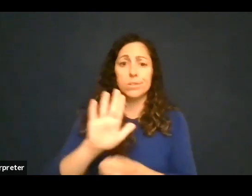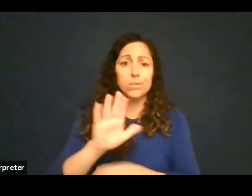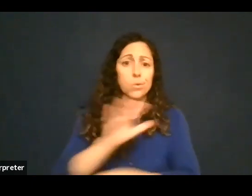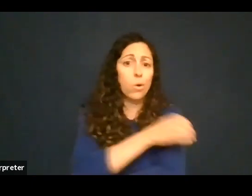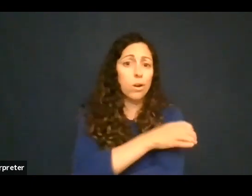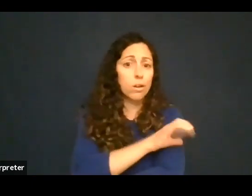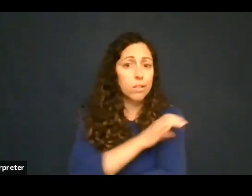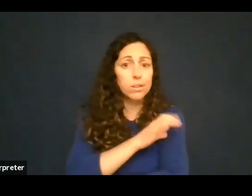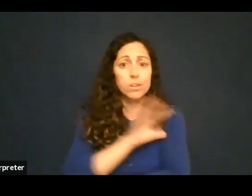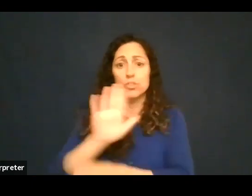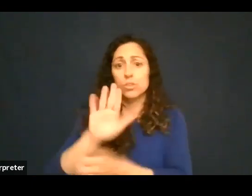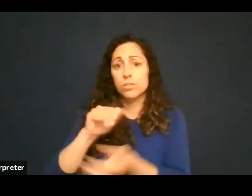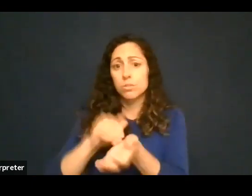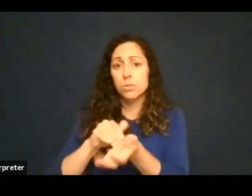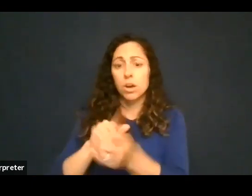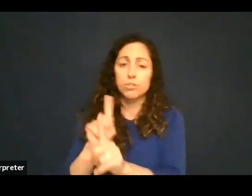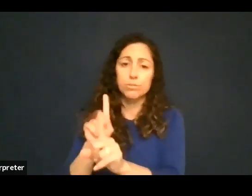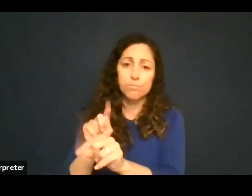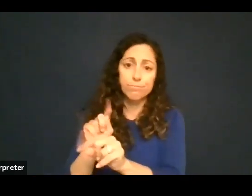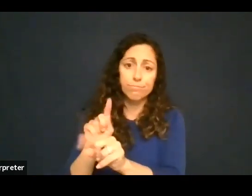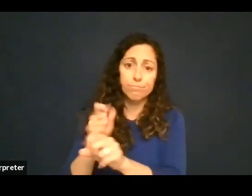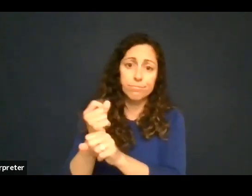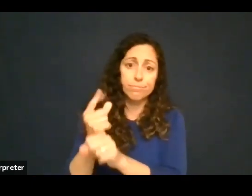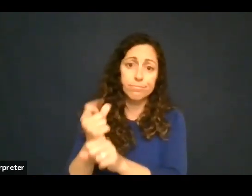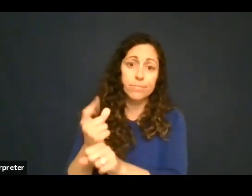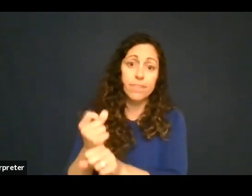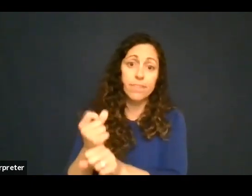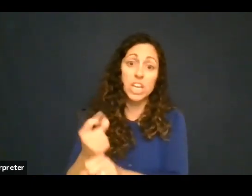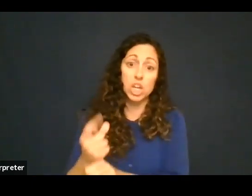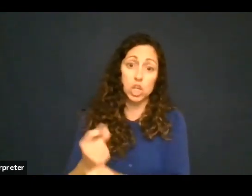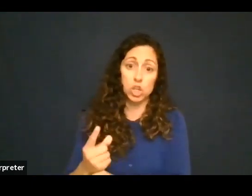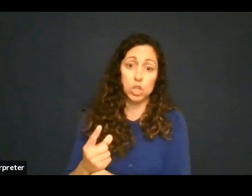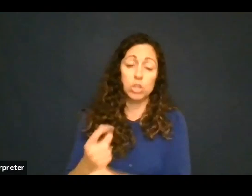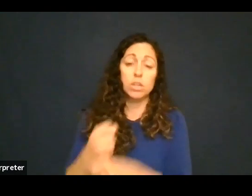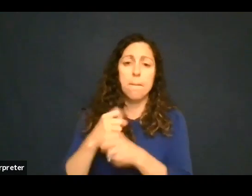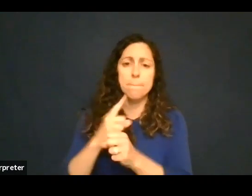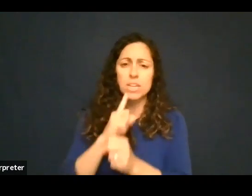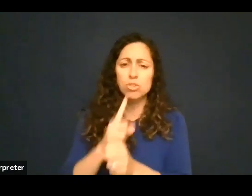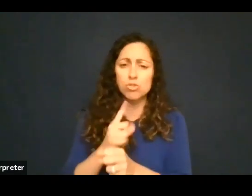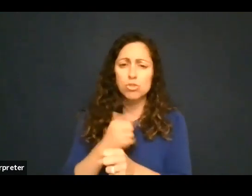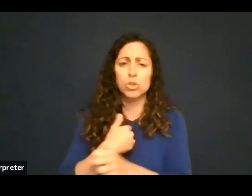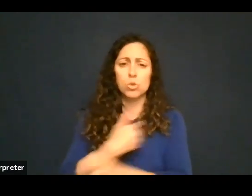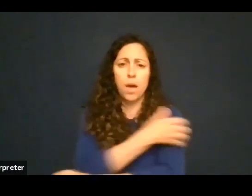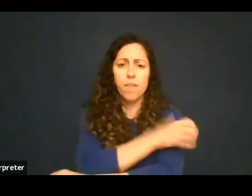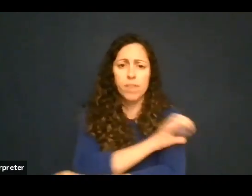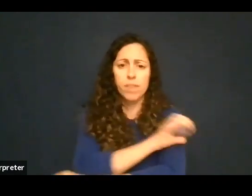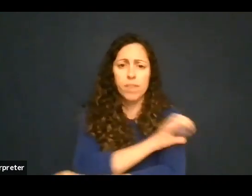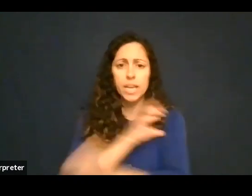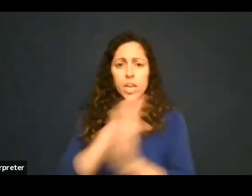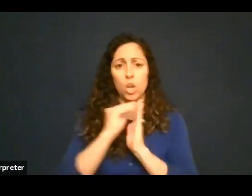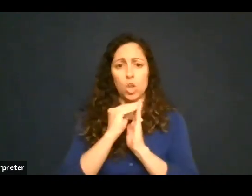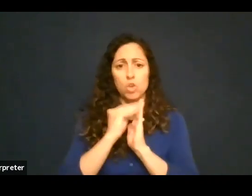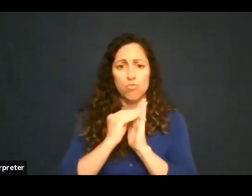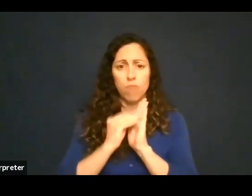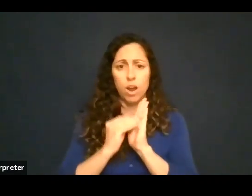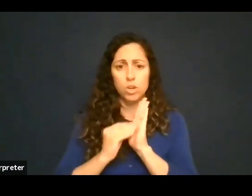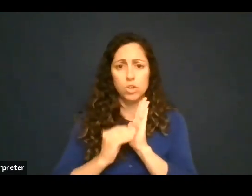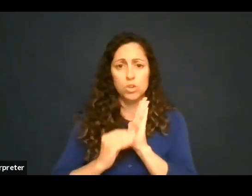having detailed clinical records of your specific course